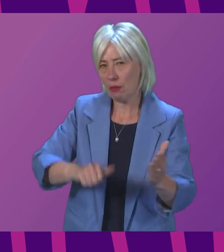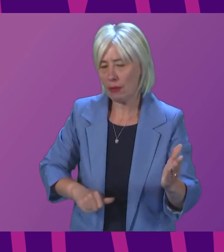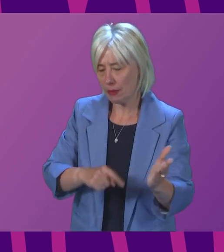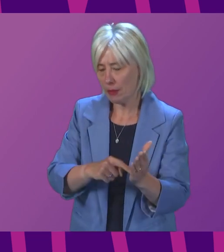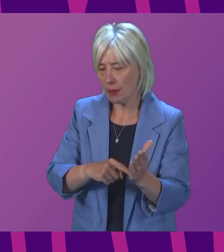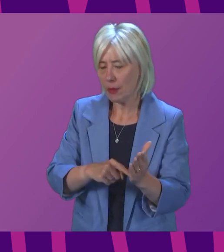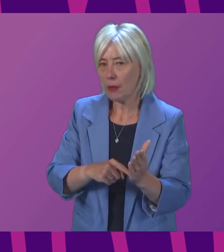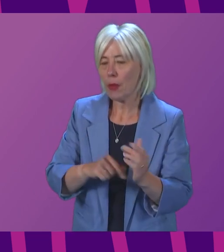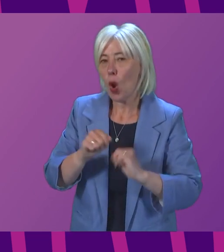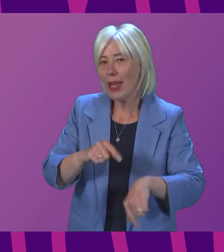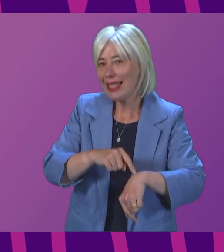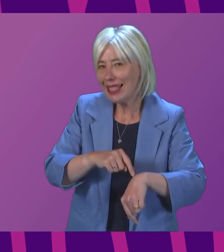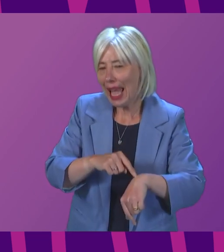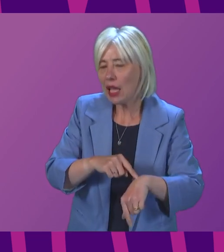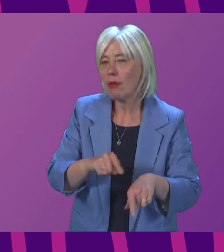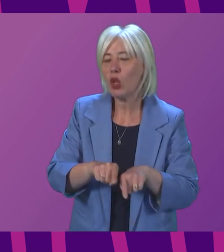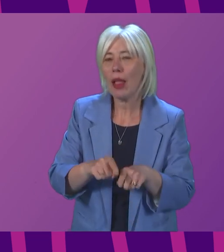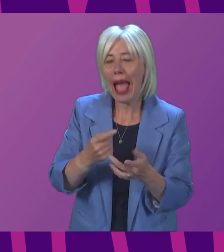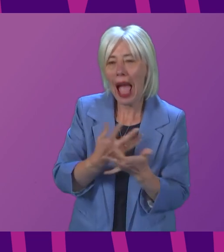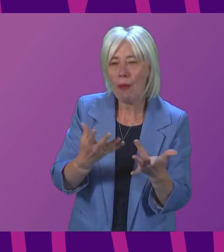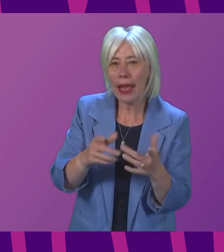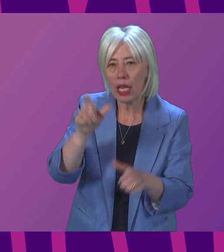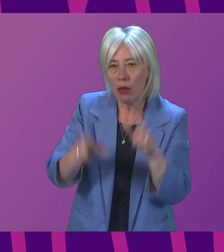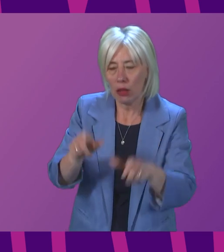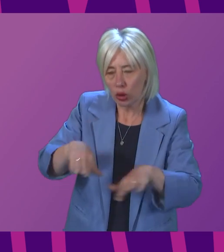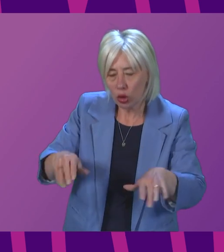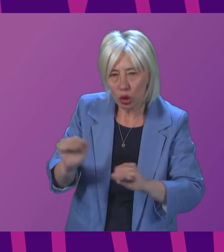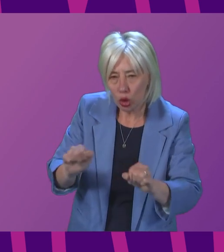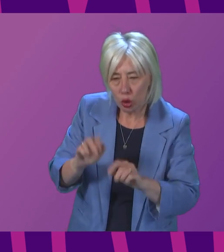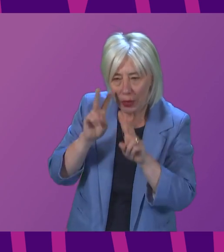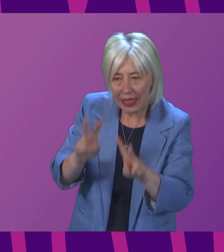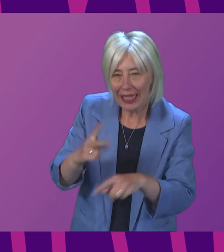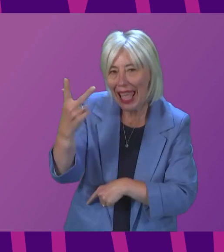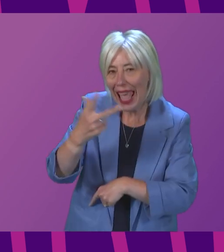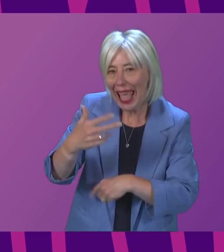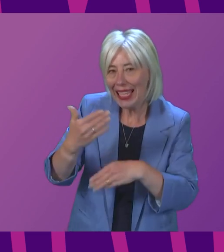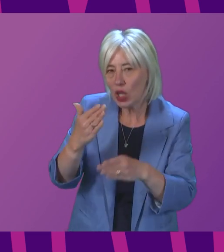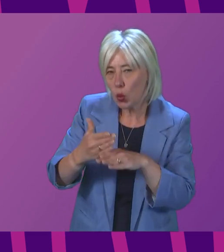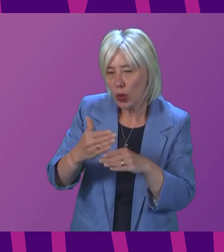Waiting times, and the proportion of young people who are not yet being seen within 18 weeks, are not good enough.